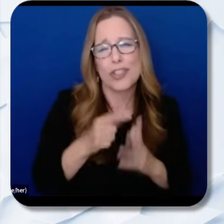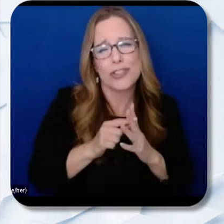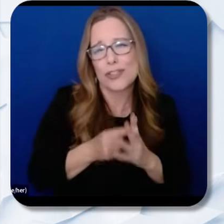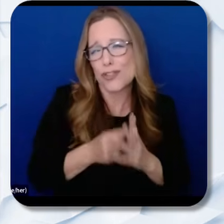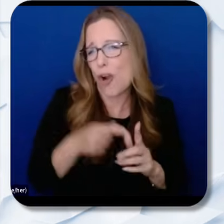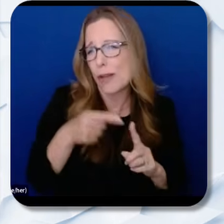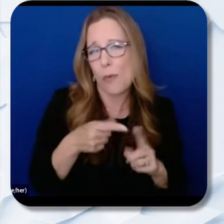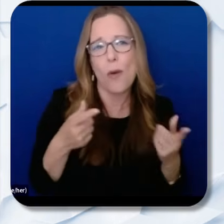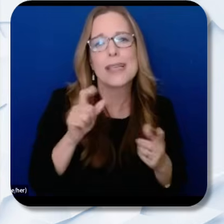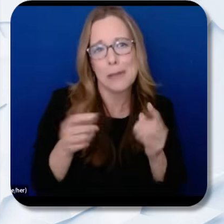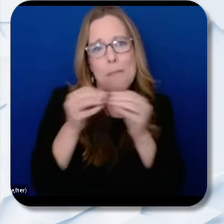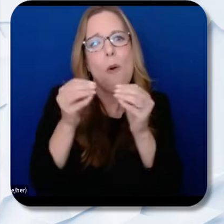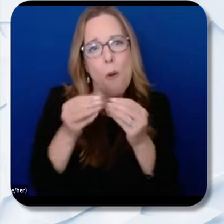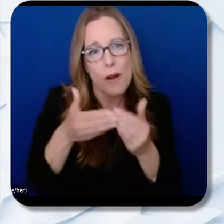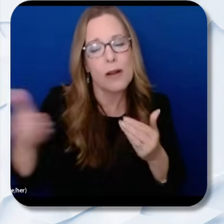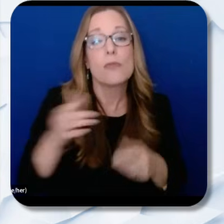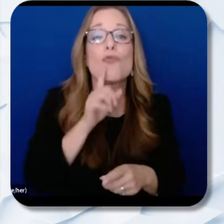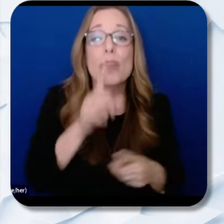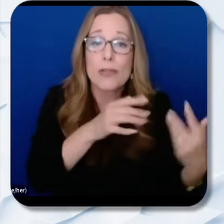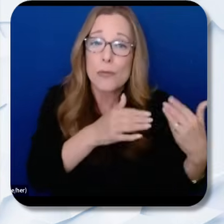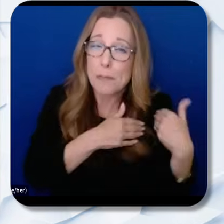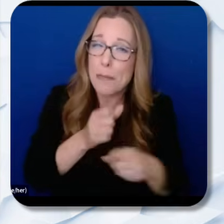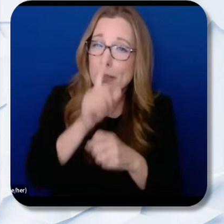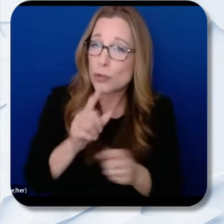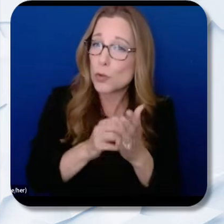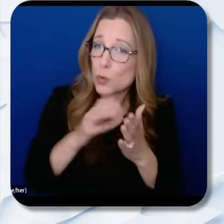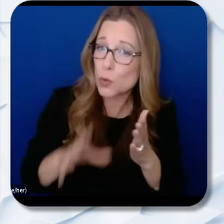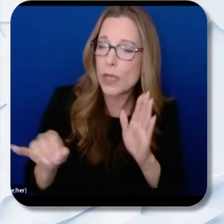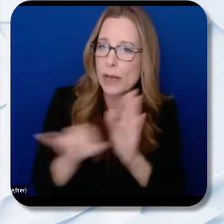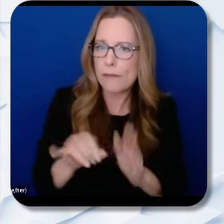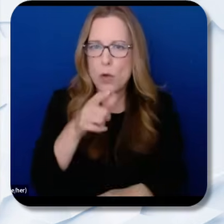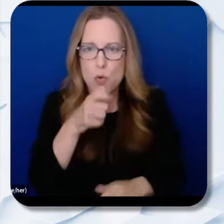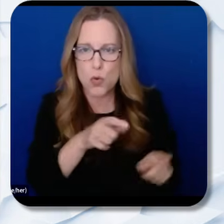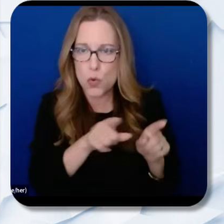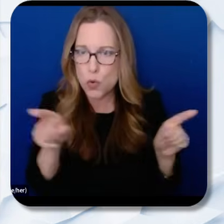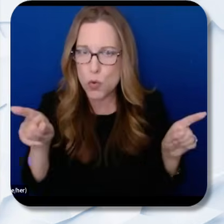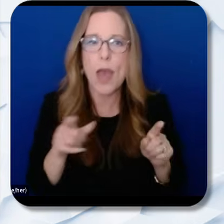At LAUSD, that means immediate enrollment, transportation options, school supplies,